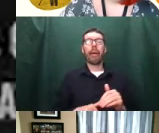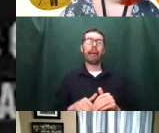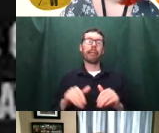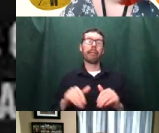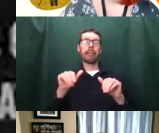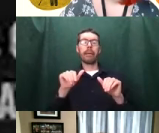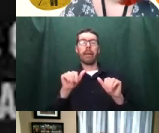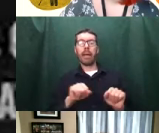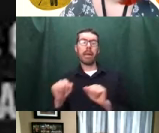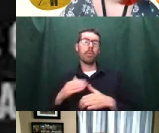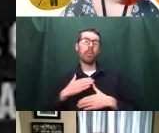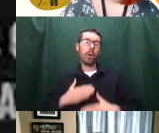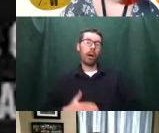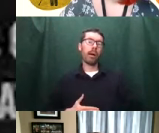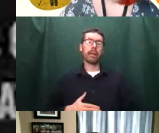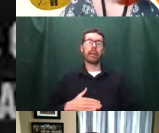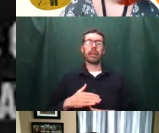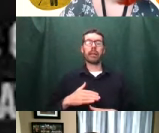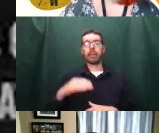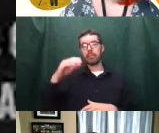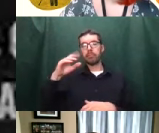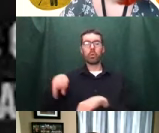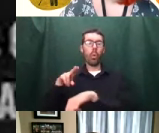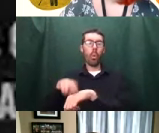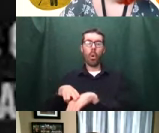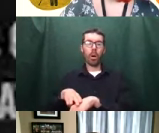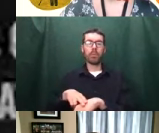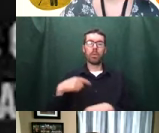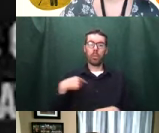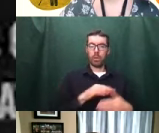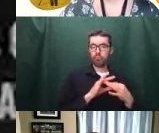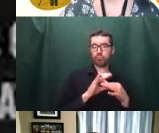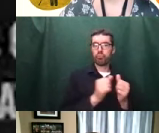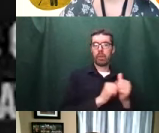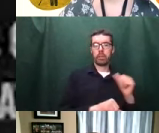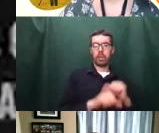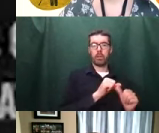one another. And on the right side of the slide is the image of a black and white picture